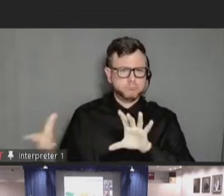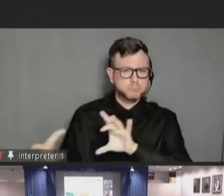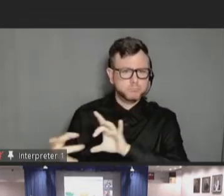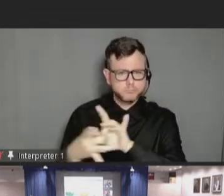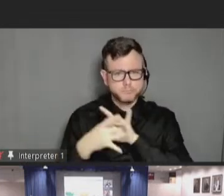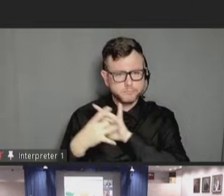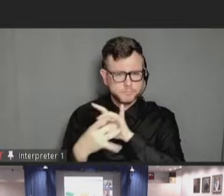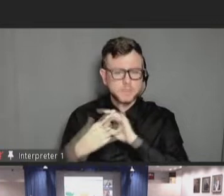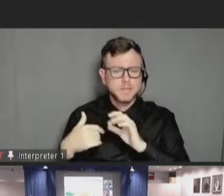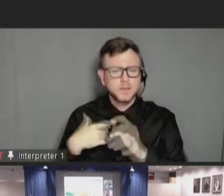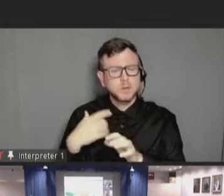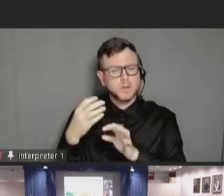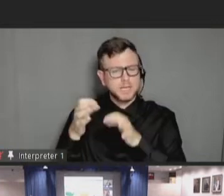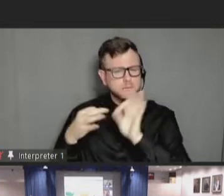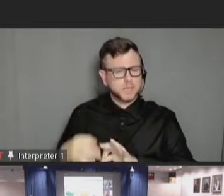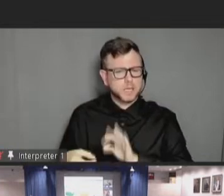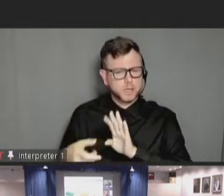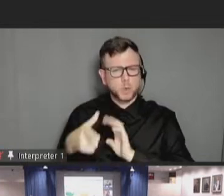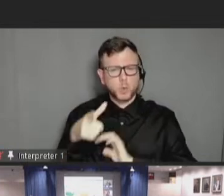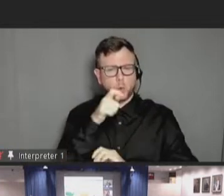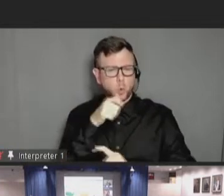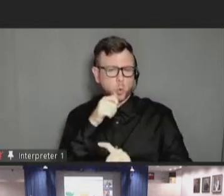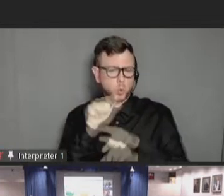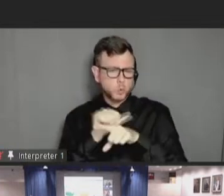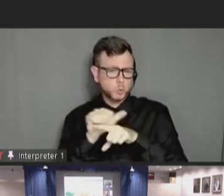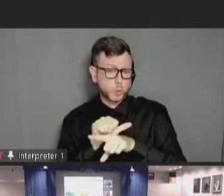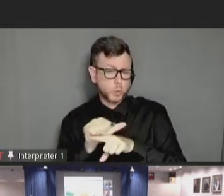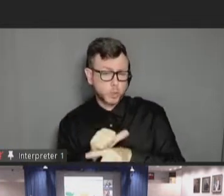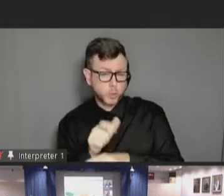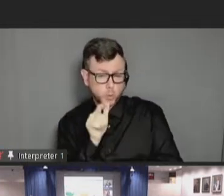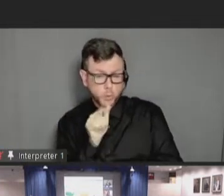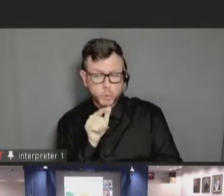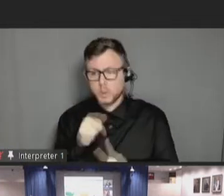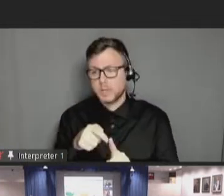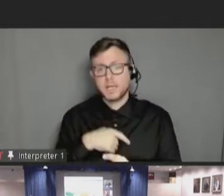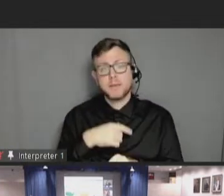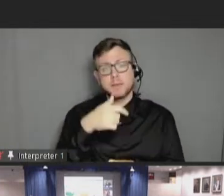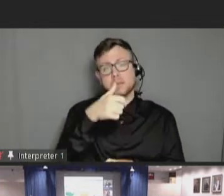competencies and determine who will train them. And so, there are a set of 10 core roles and